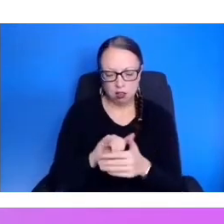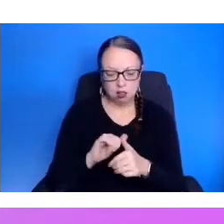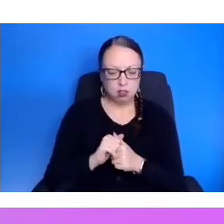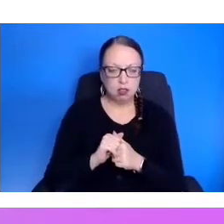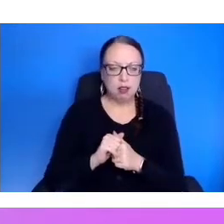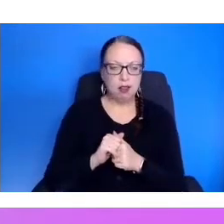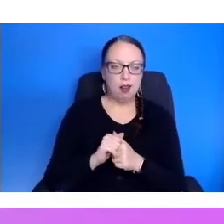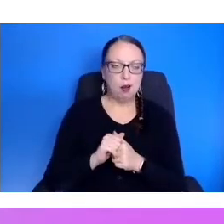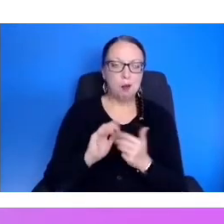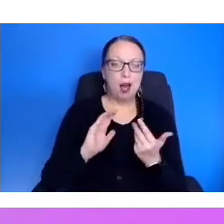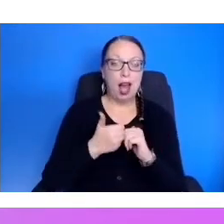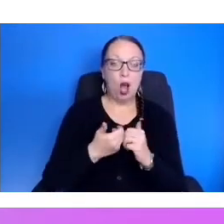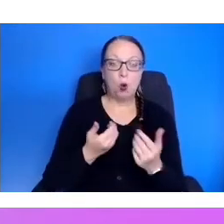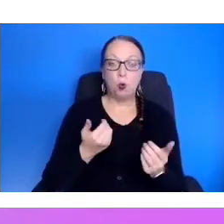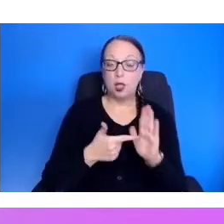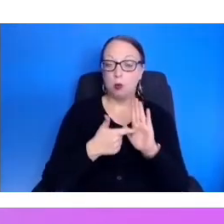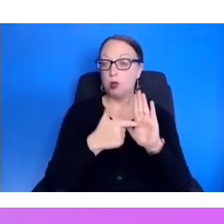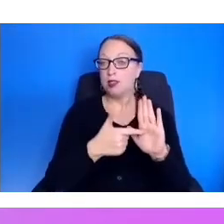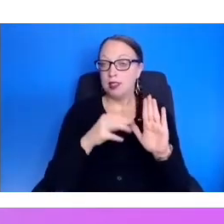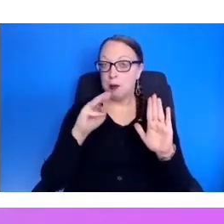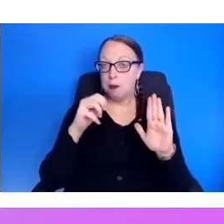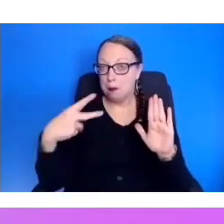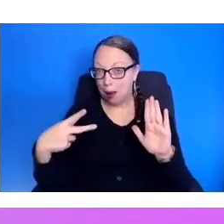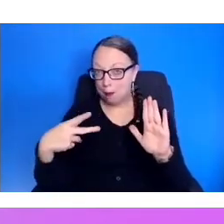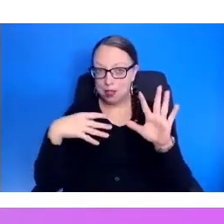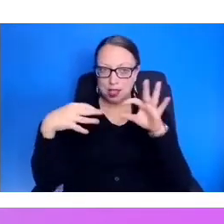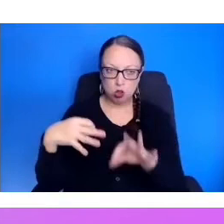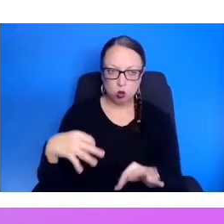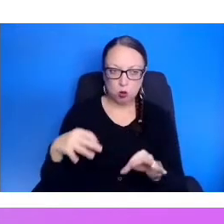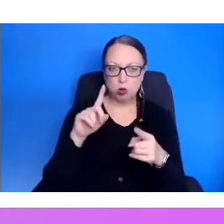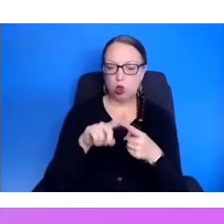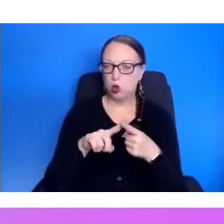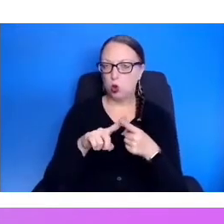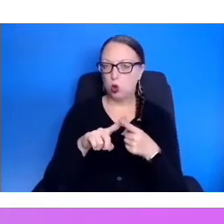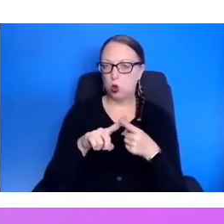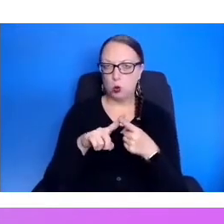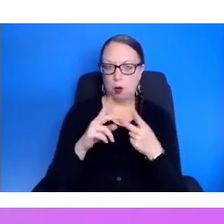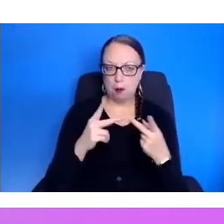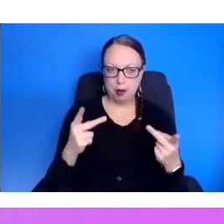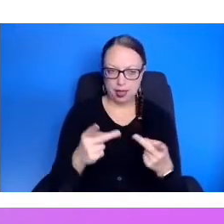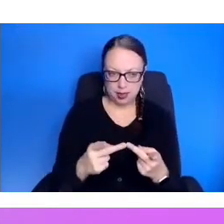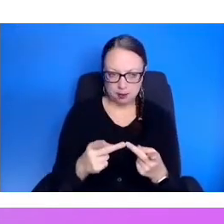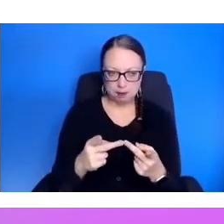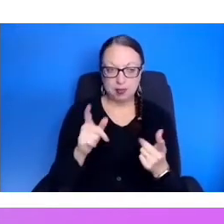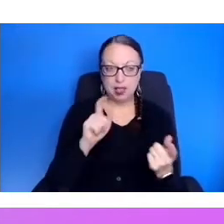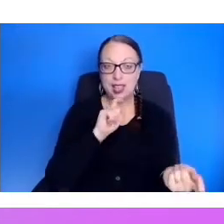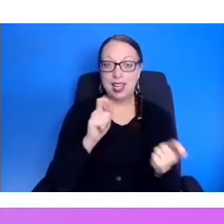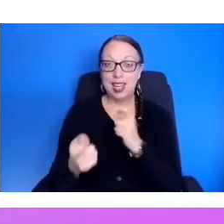and descriptions to a venue. Adaptive communication, so we always include